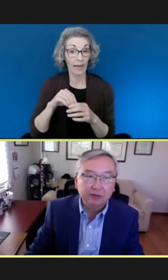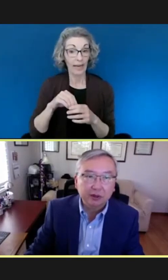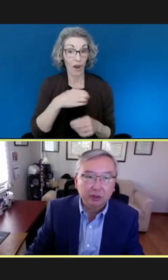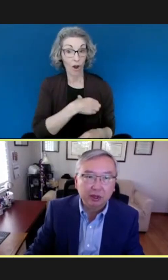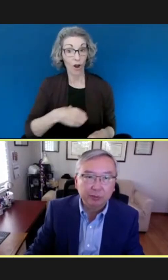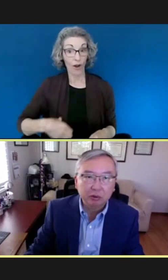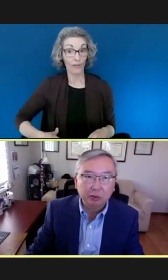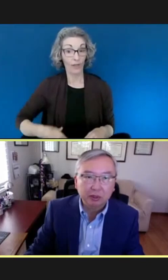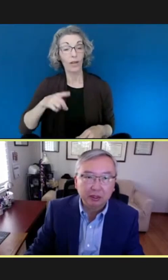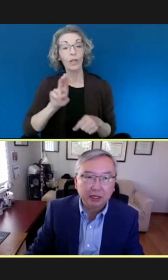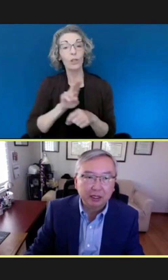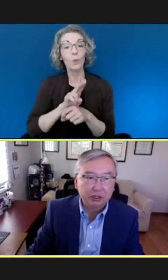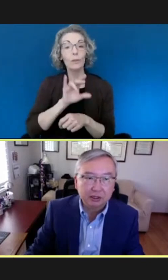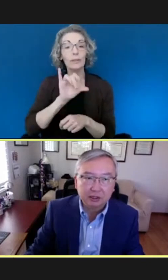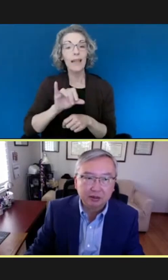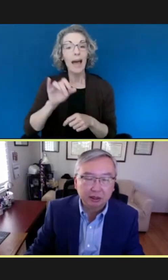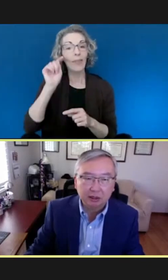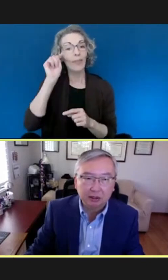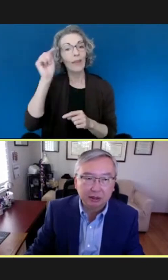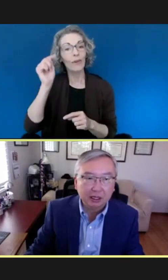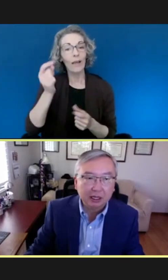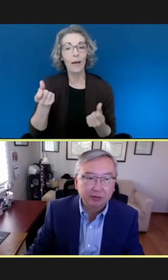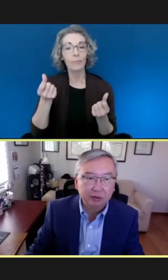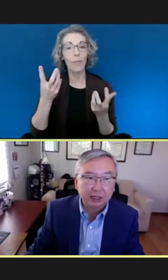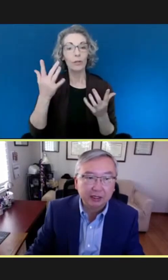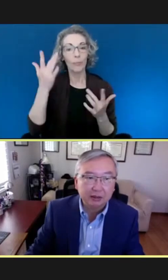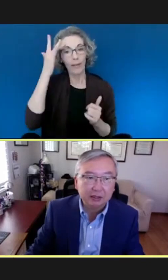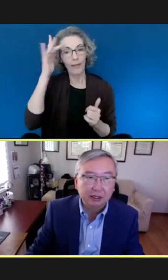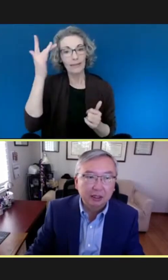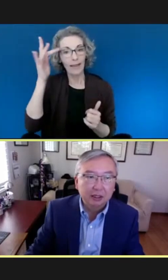of multiple intelligence in the last few decades.